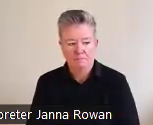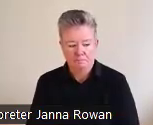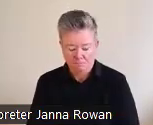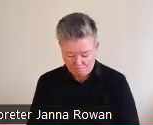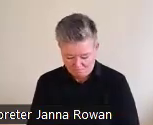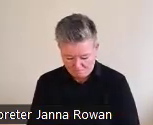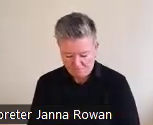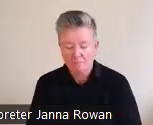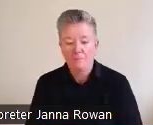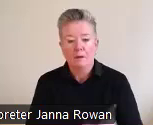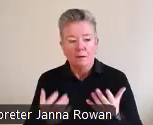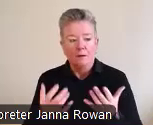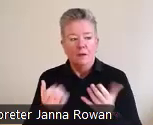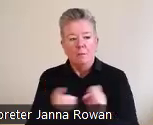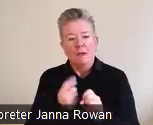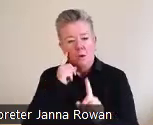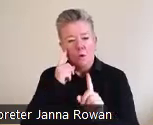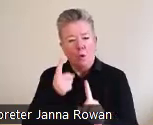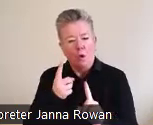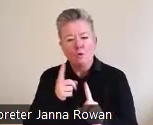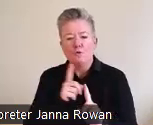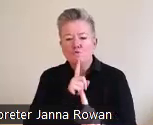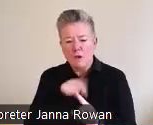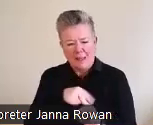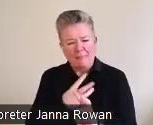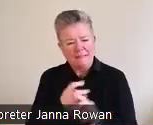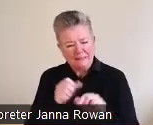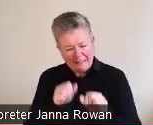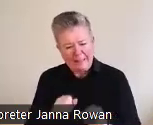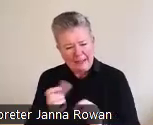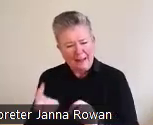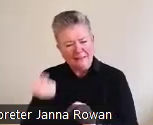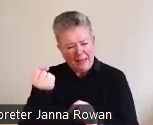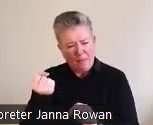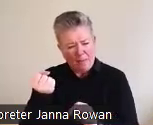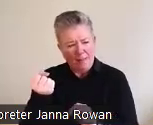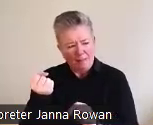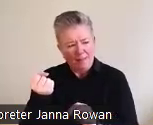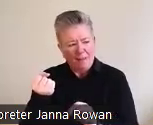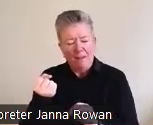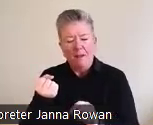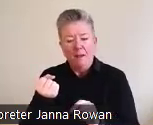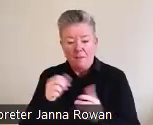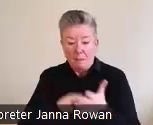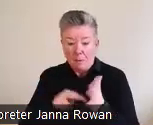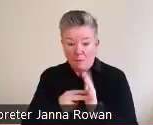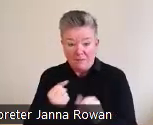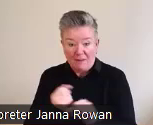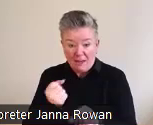Goals need to be realistic and attainable. The purpose of annual goals is that meaningful progress